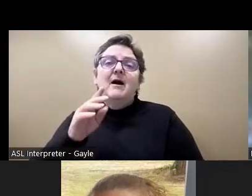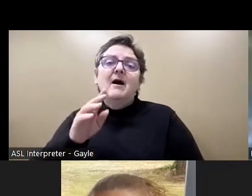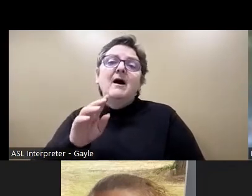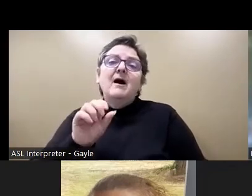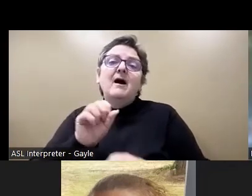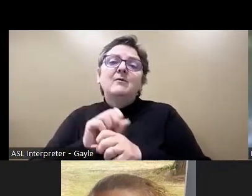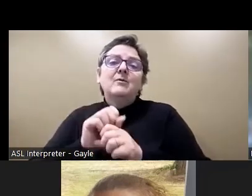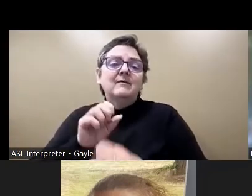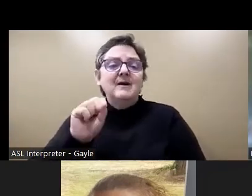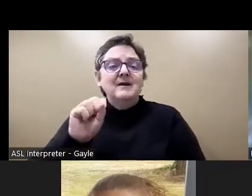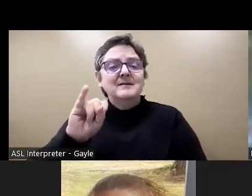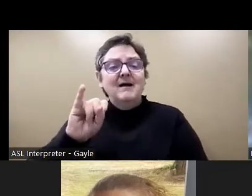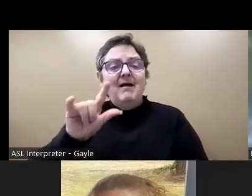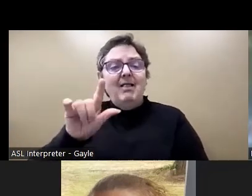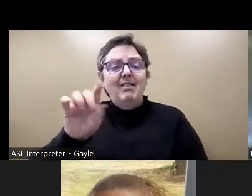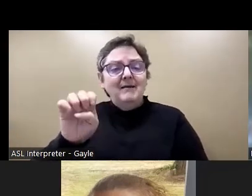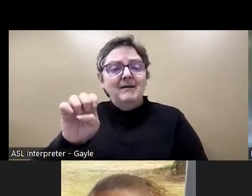I'm based in North Carolina in the US.